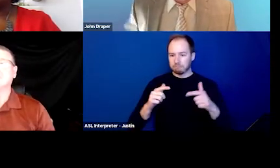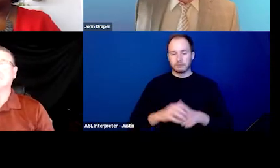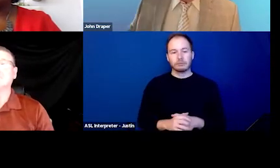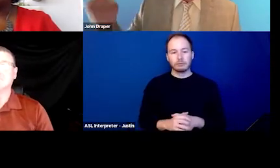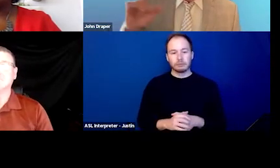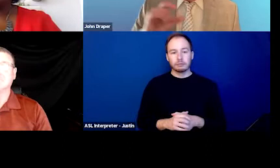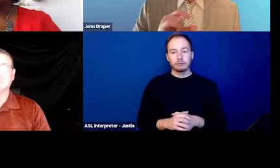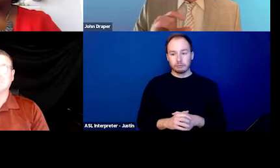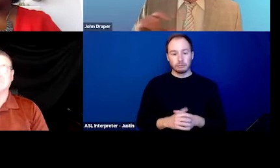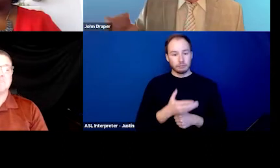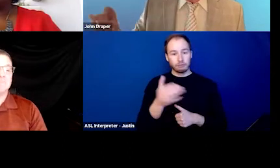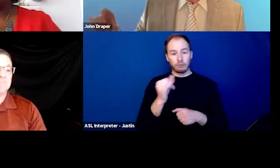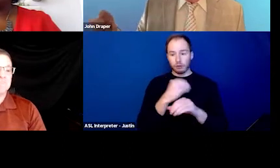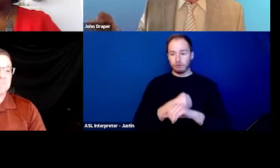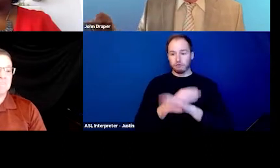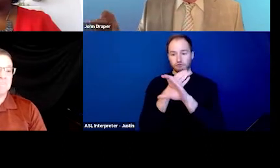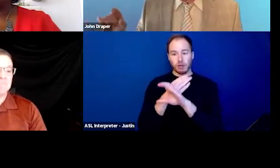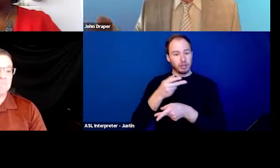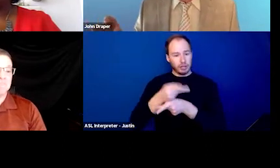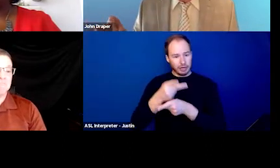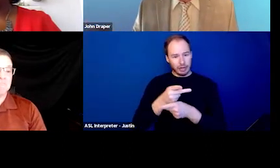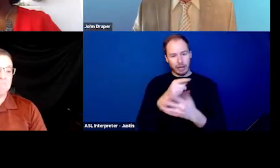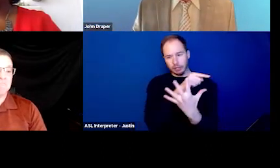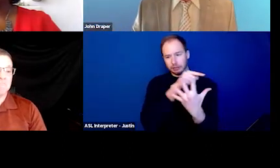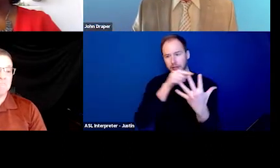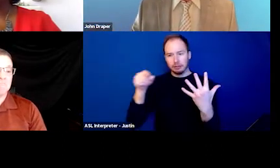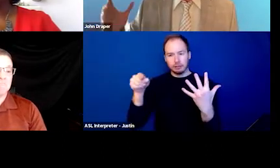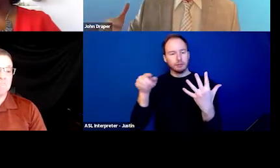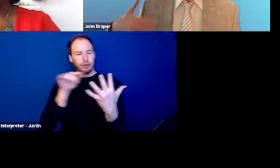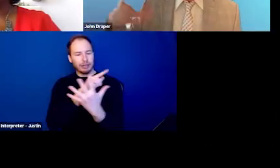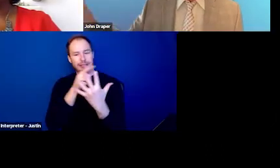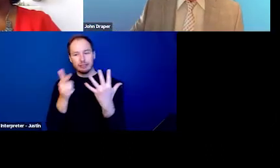So this crisis care continuum that I'm sure many of you have heard about that is the alternative